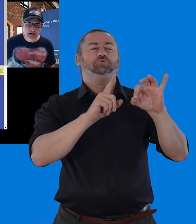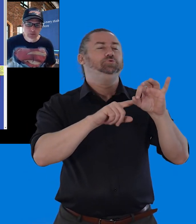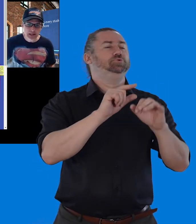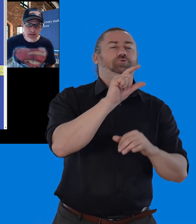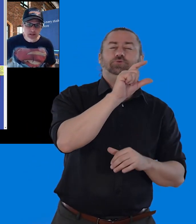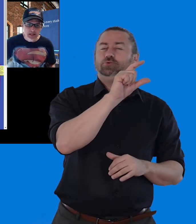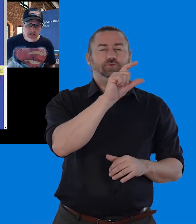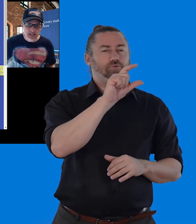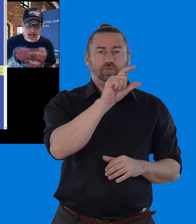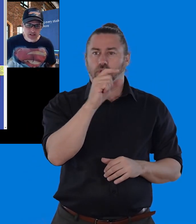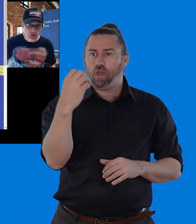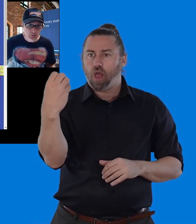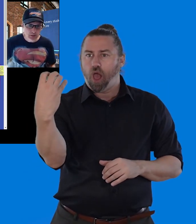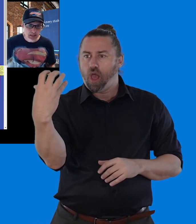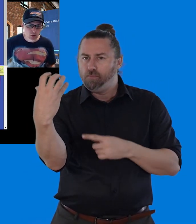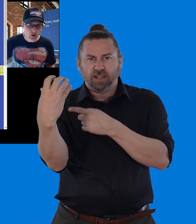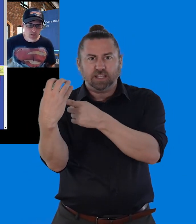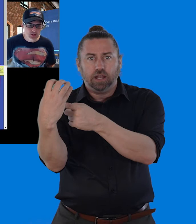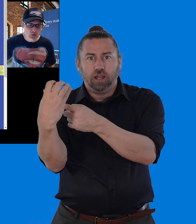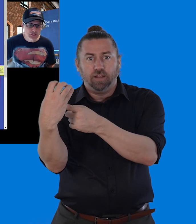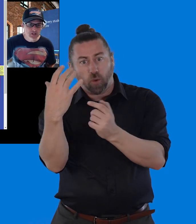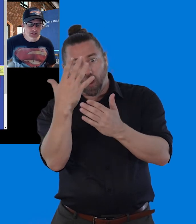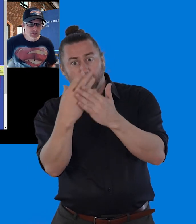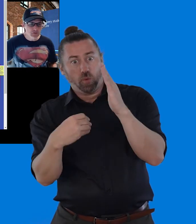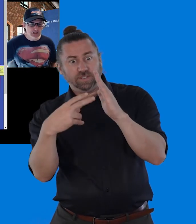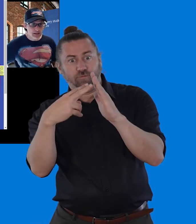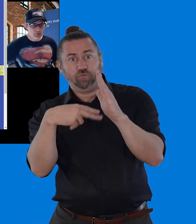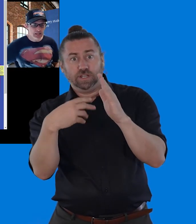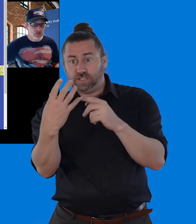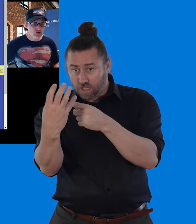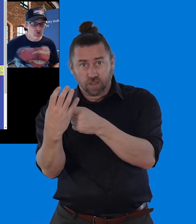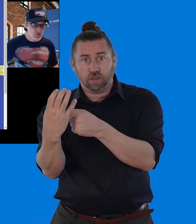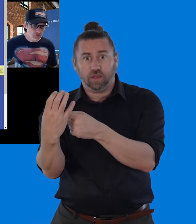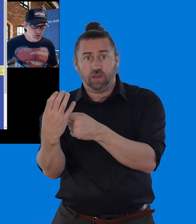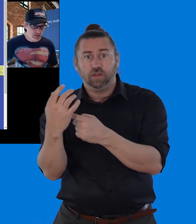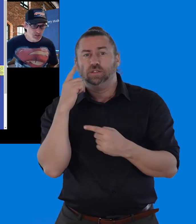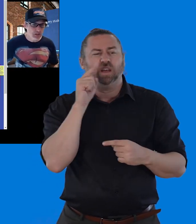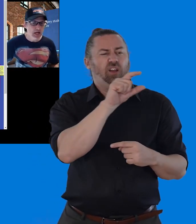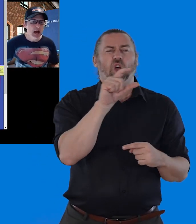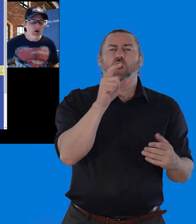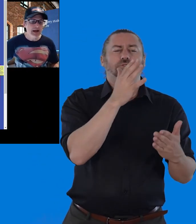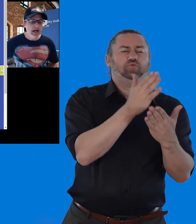Reader button starts to appear on those questions. So, for example, here's a true or false question, right?